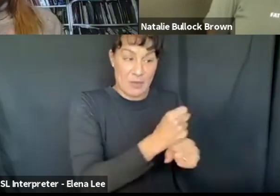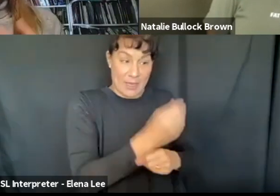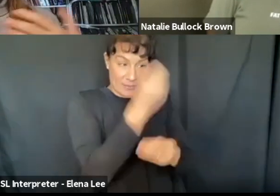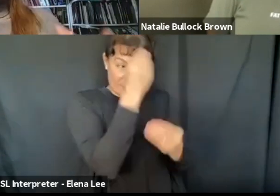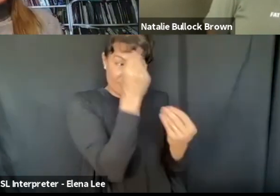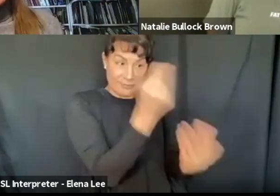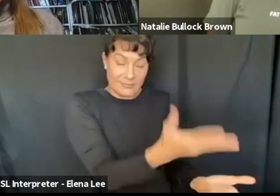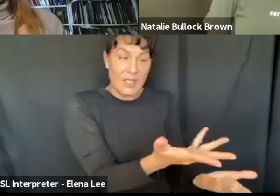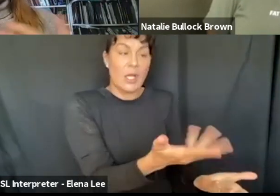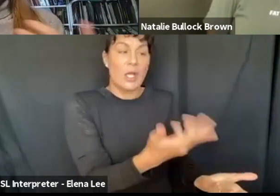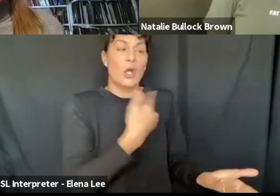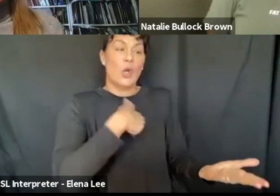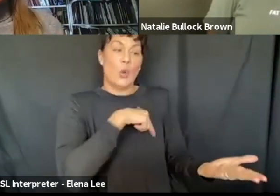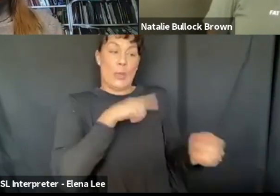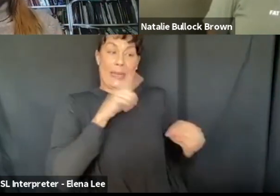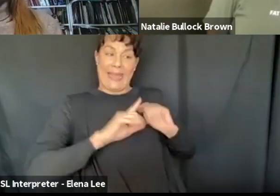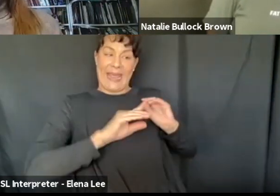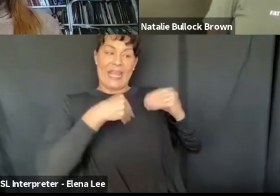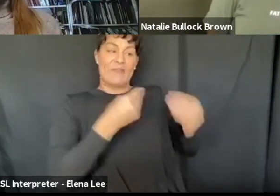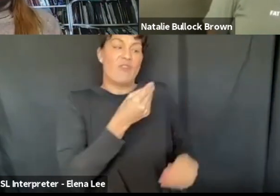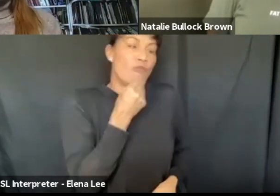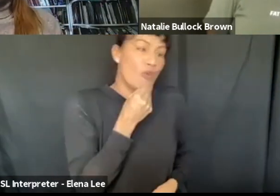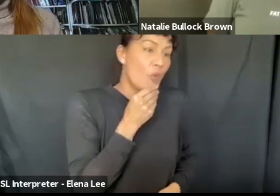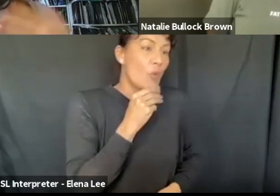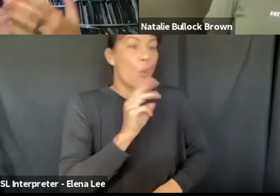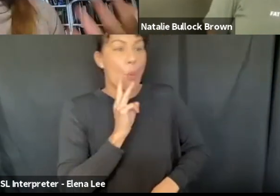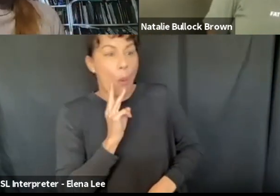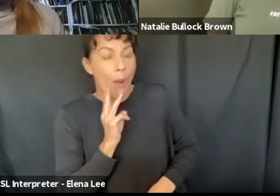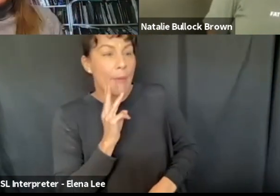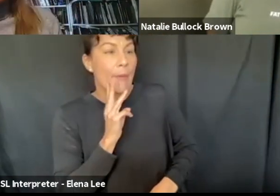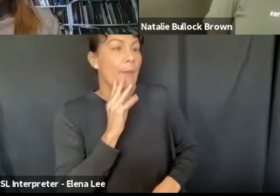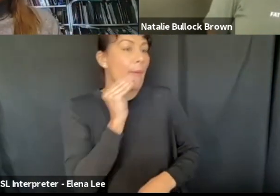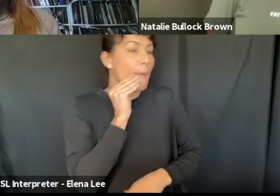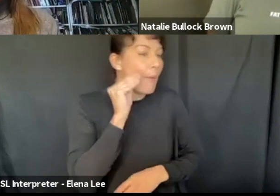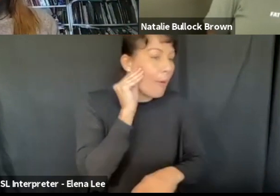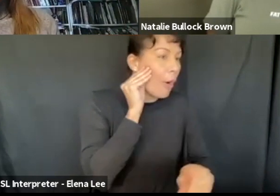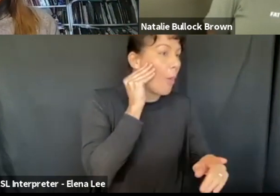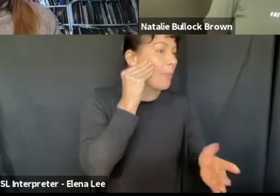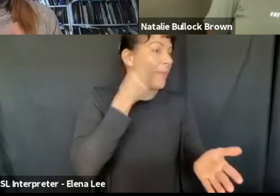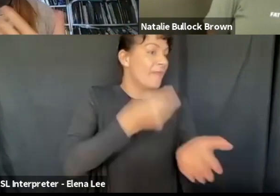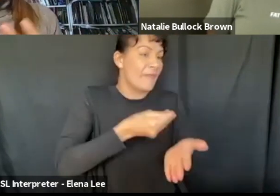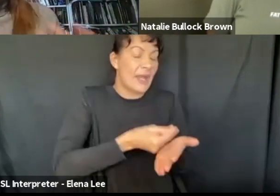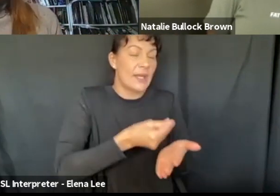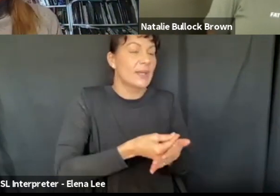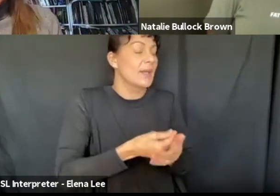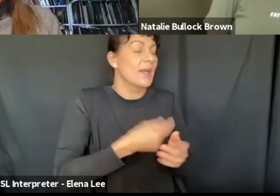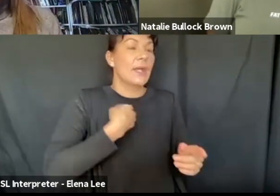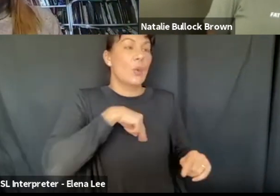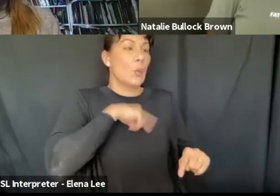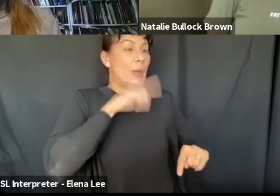we can't give you water, we can't give you shelter. We can't give you any financial assistance and we can't even promise